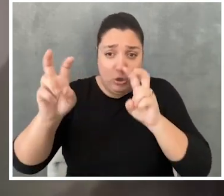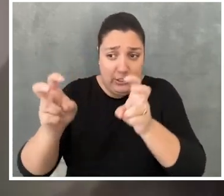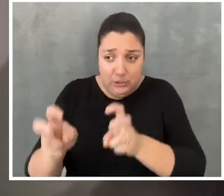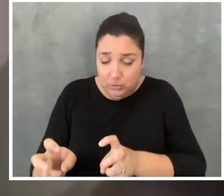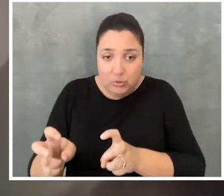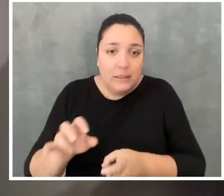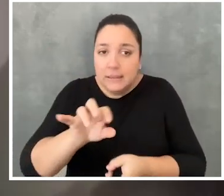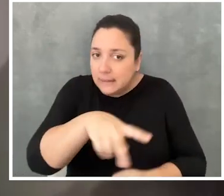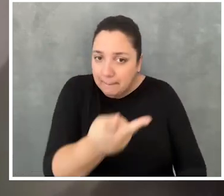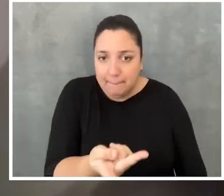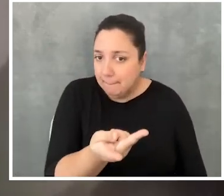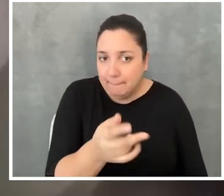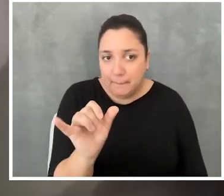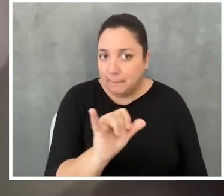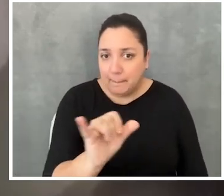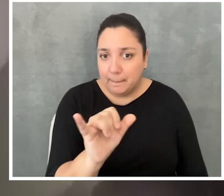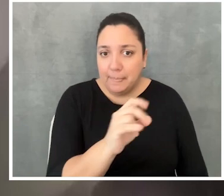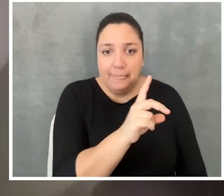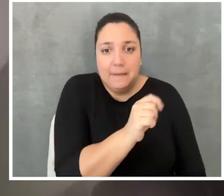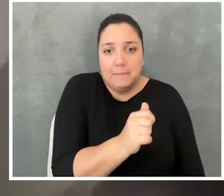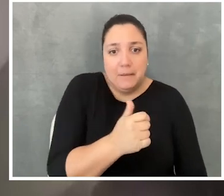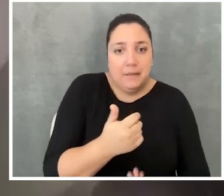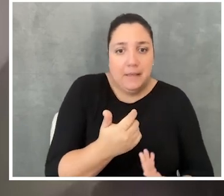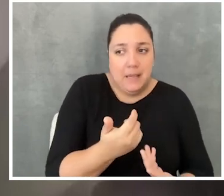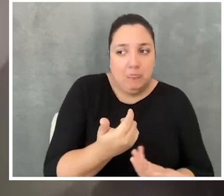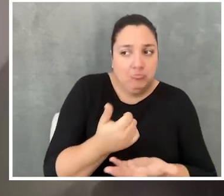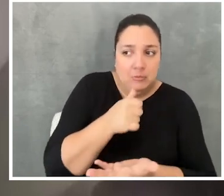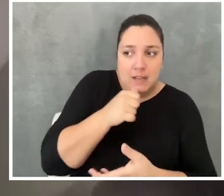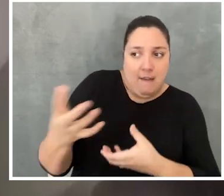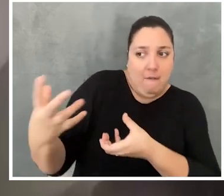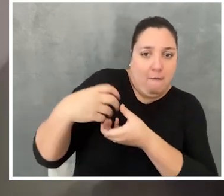The disability movement really wasn't including gender in their discussion.